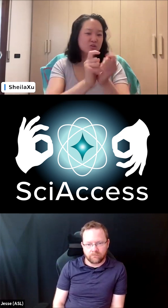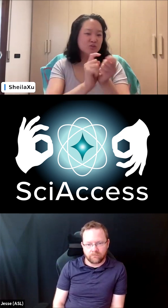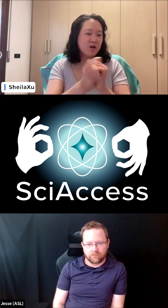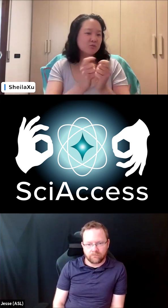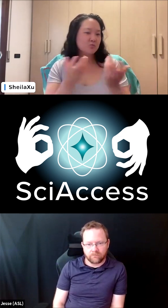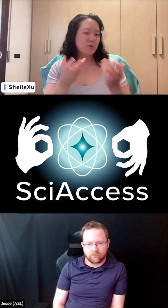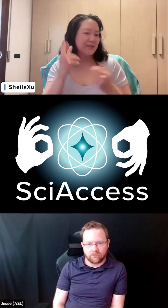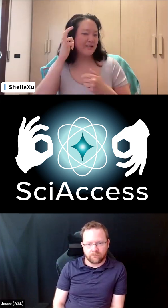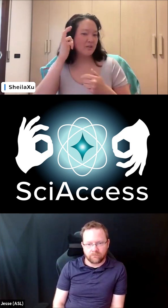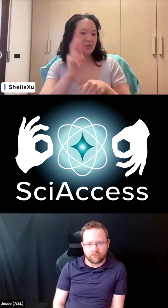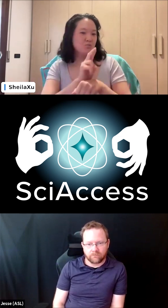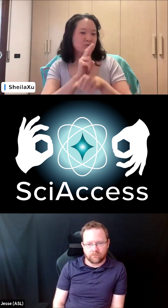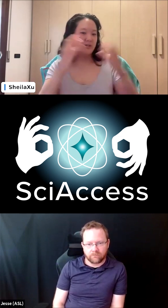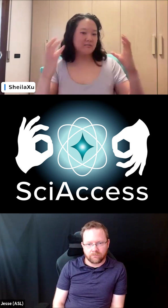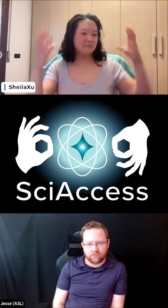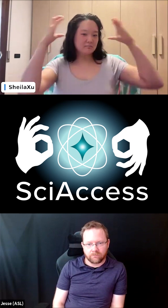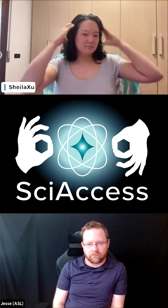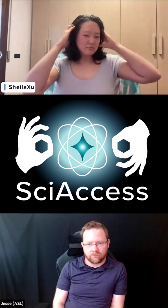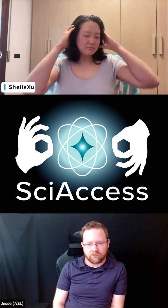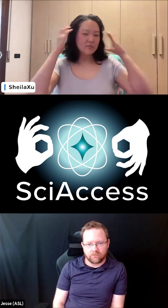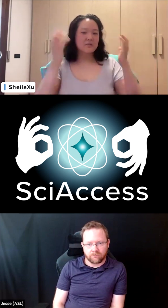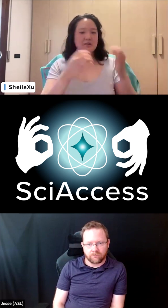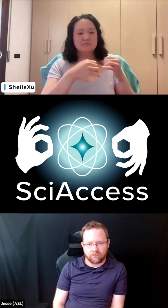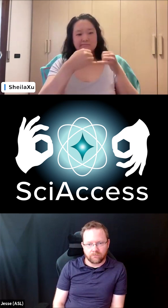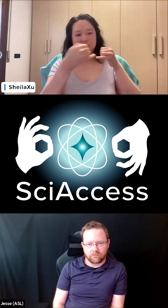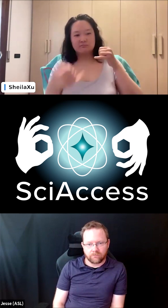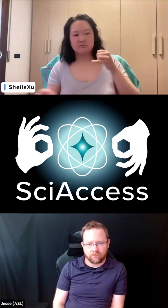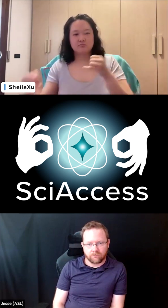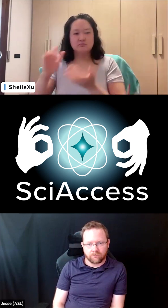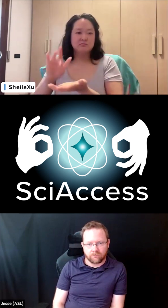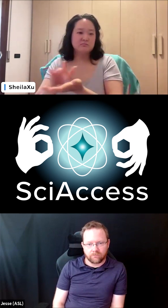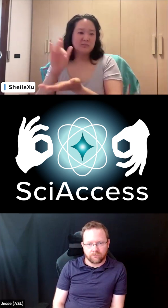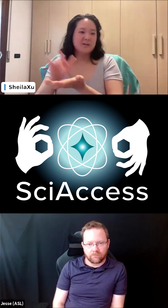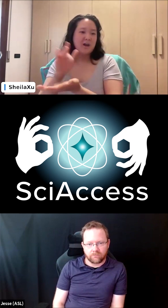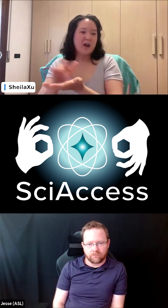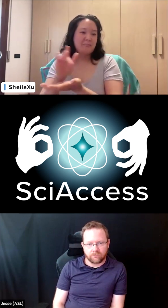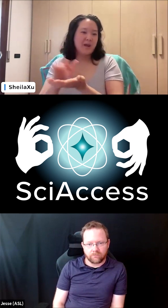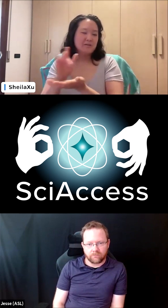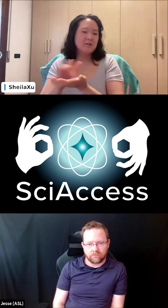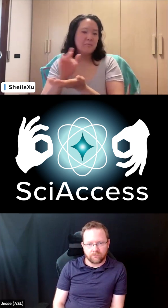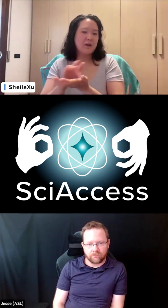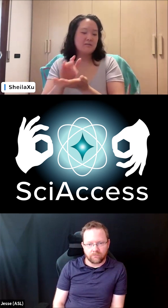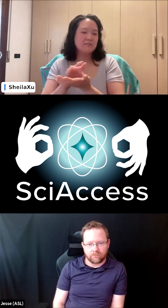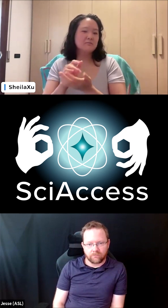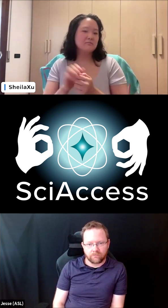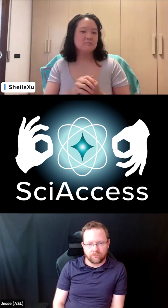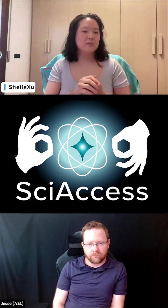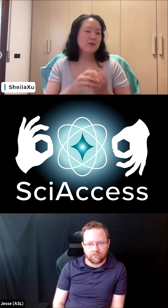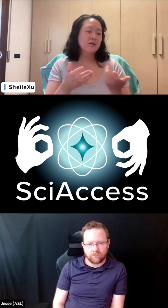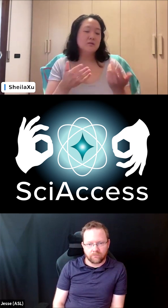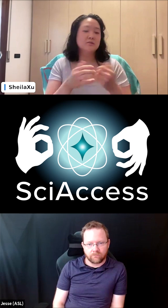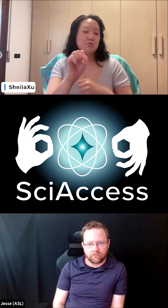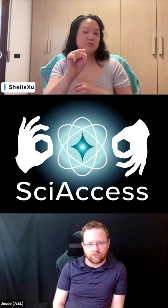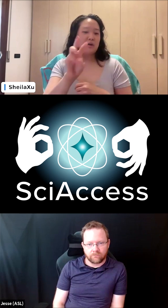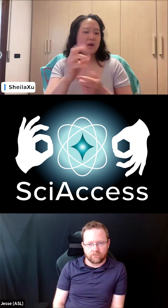what was being heard into a speech to text into an iPad